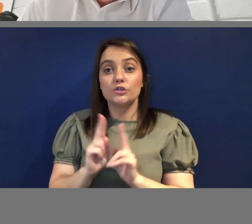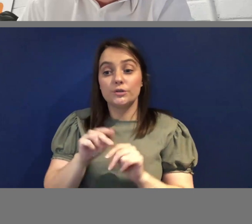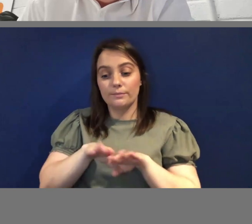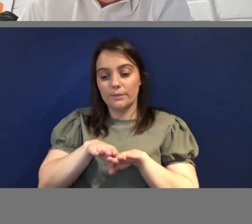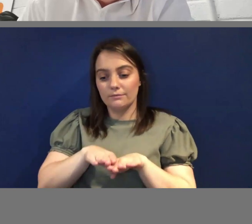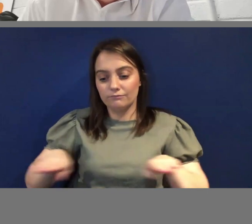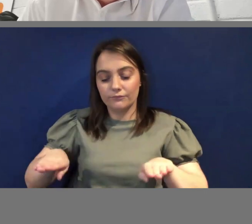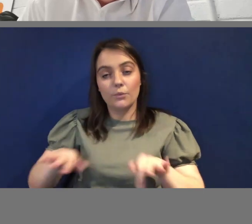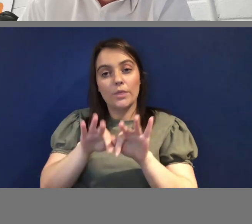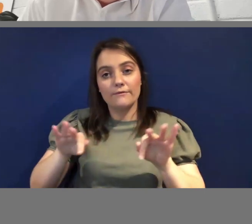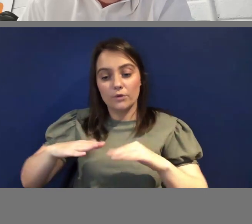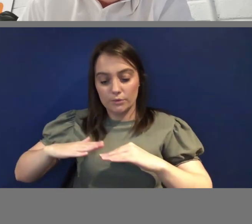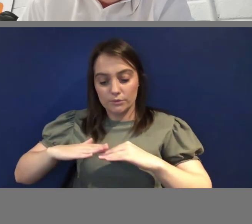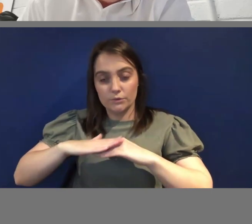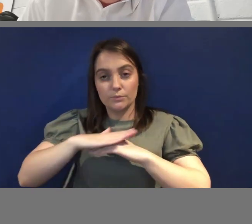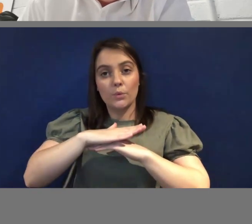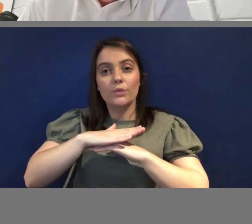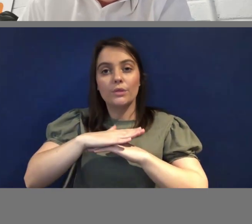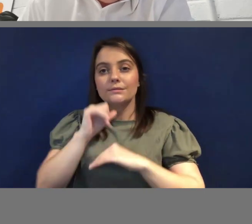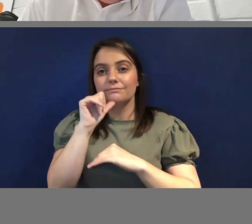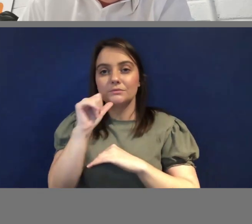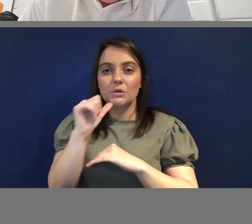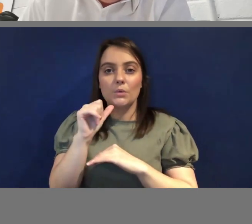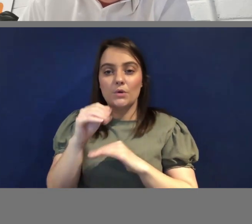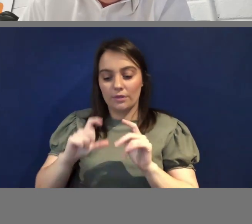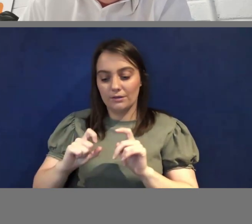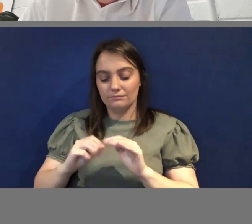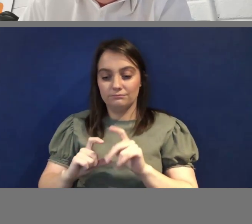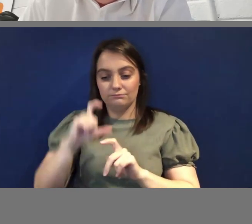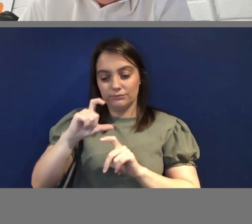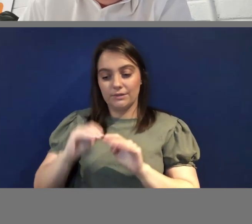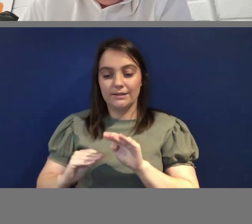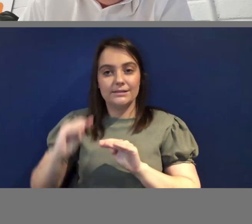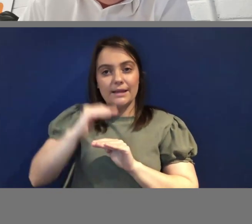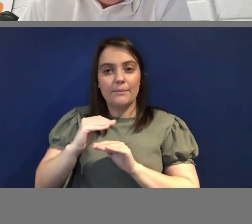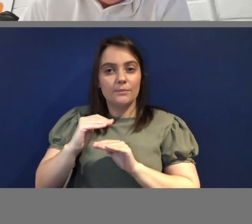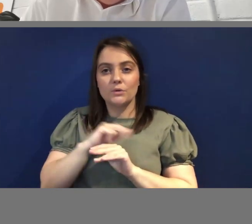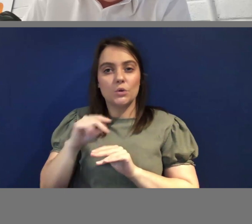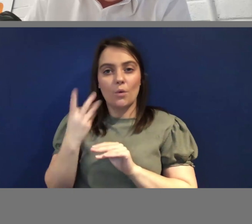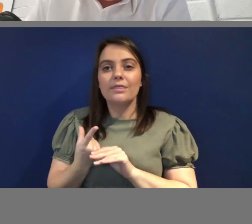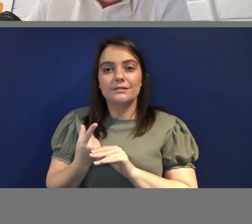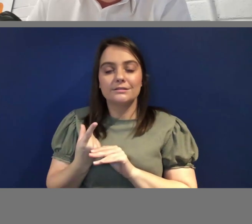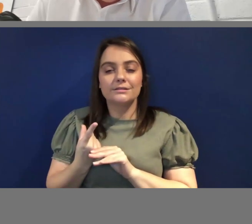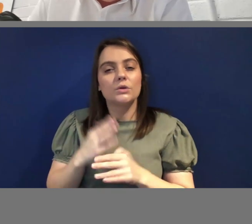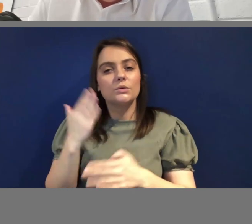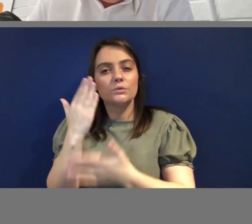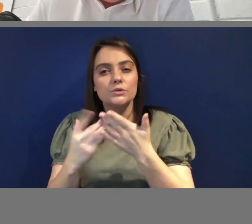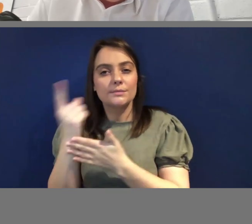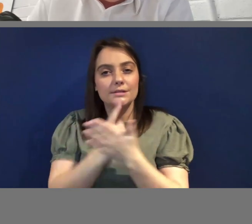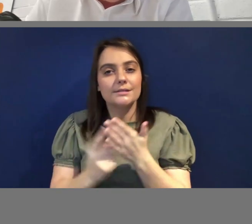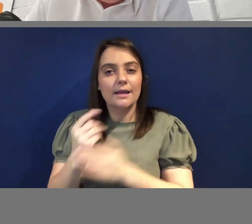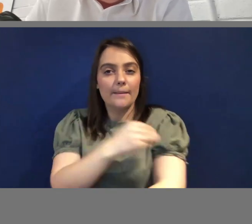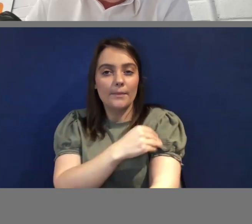internal floor finish so again some design issues that we find on site is that thresholds are being